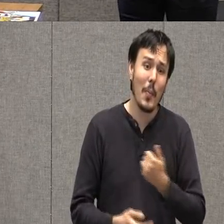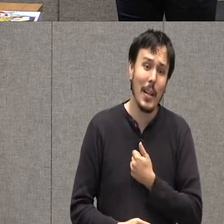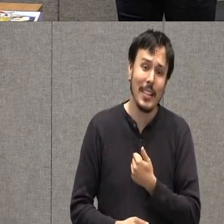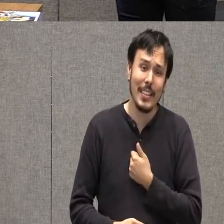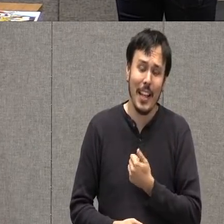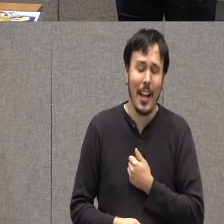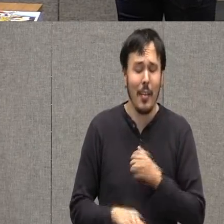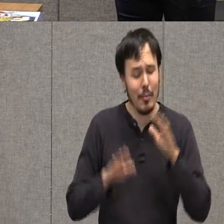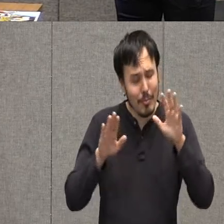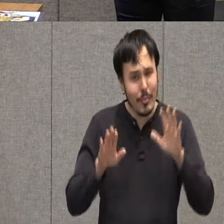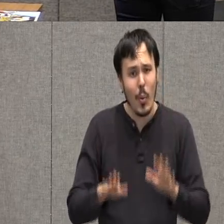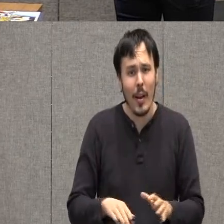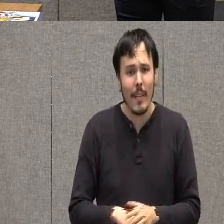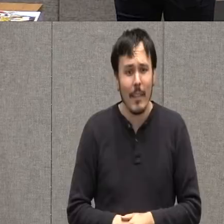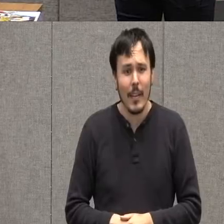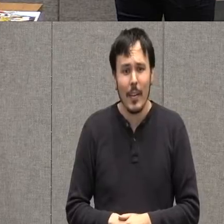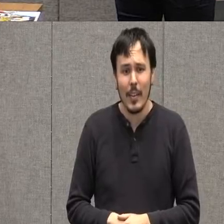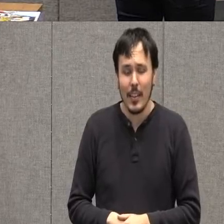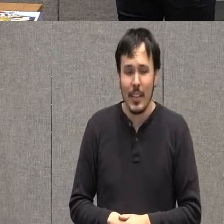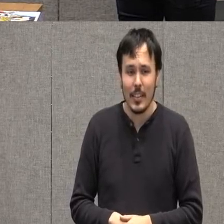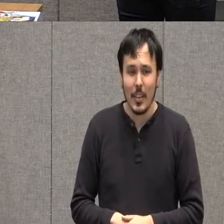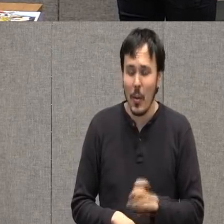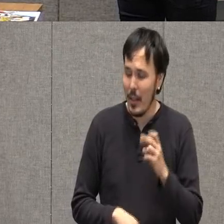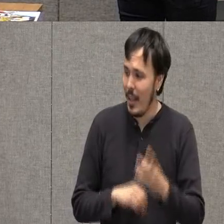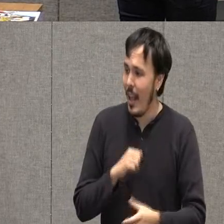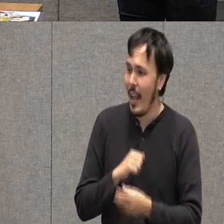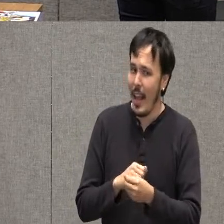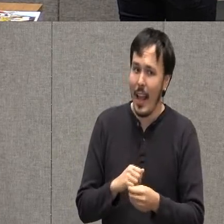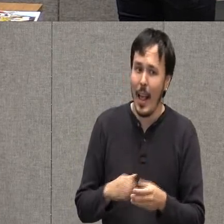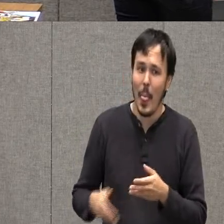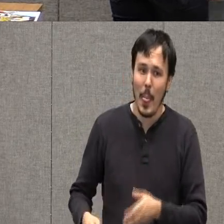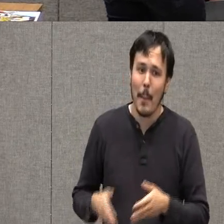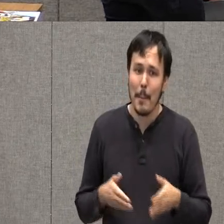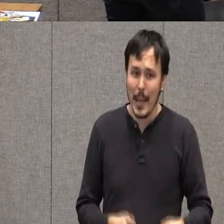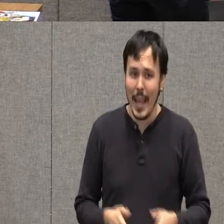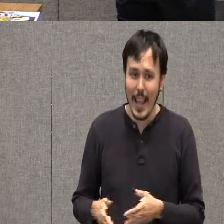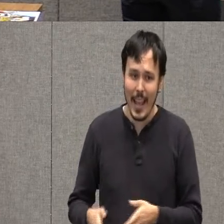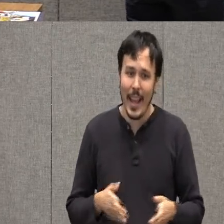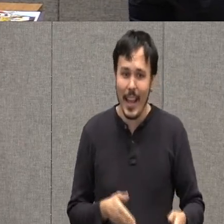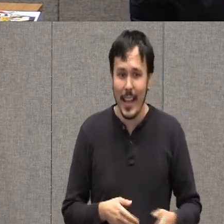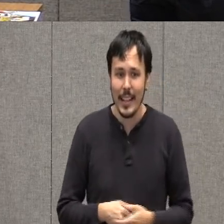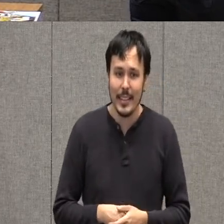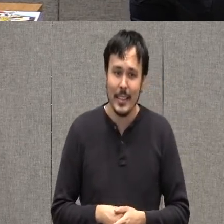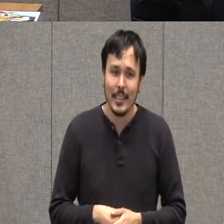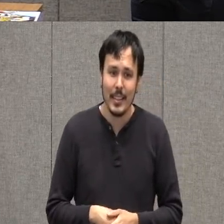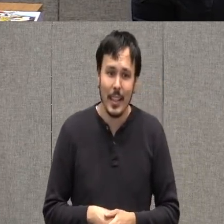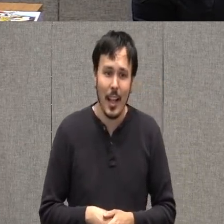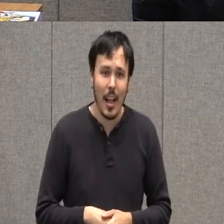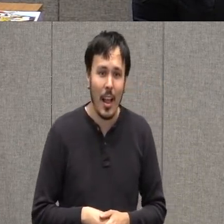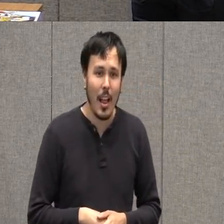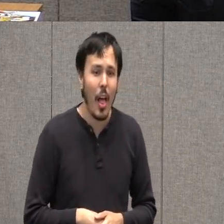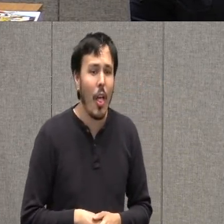[Ley] Yeah, his pants are always like broken. I'm gonna make Thor's pants a little bit baggy just 'cause that's what's happening right now.